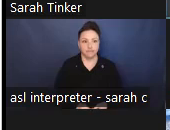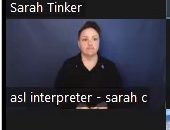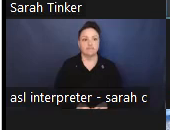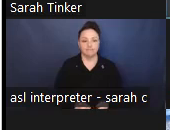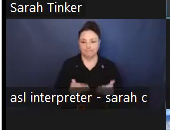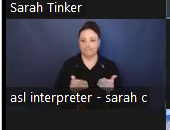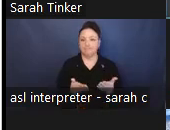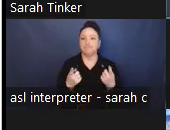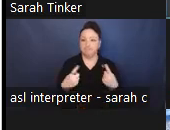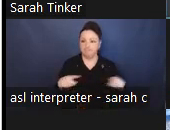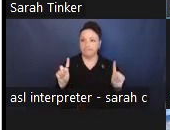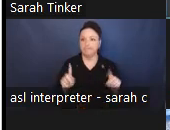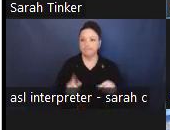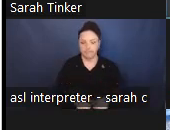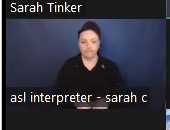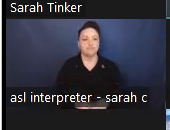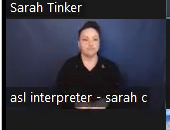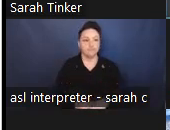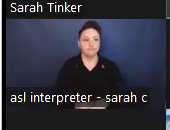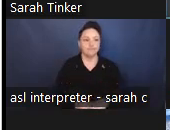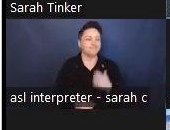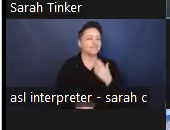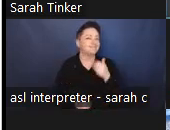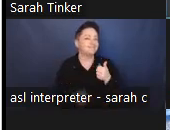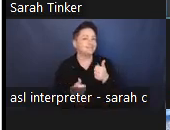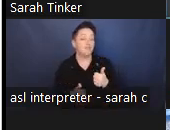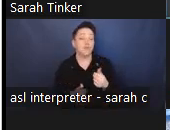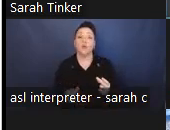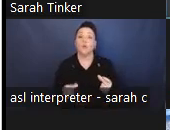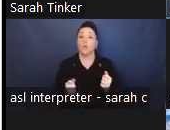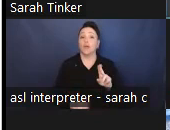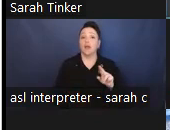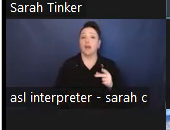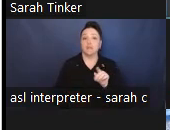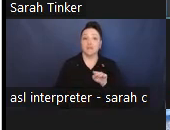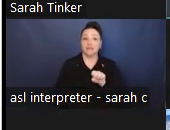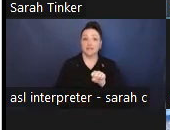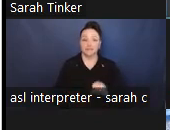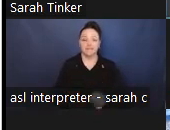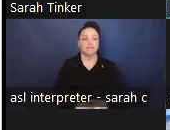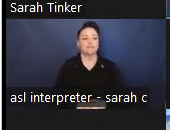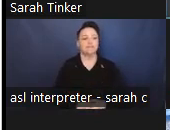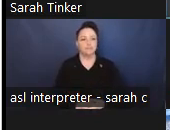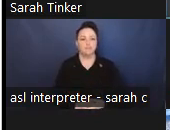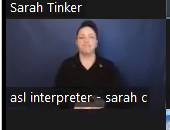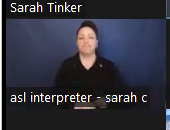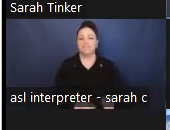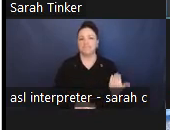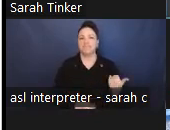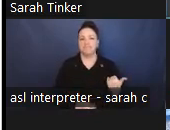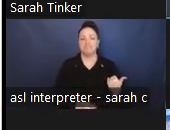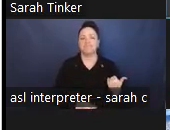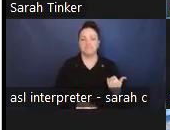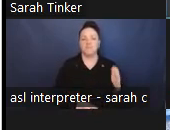Okay. Just a little quick update. It was mentioned earlier in the presentation we